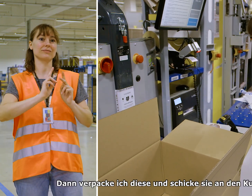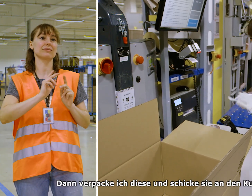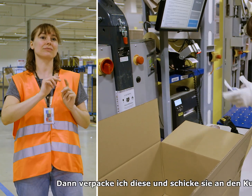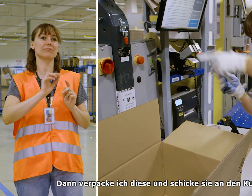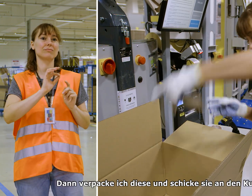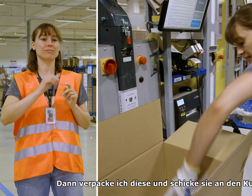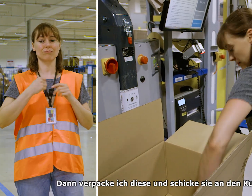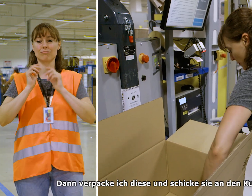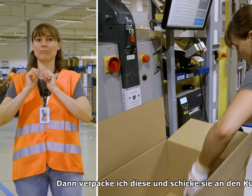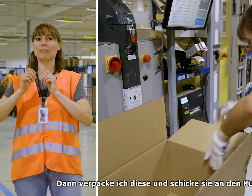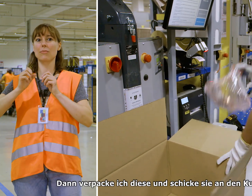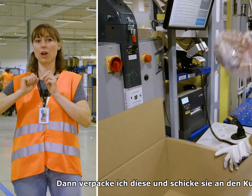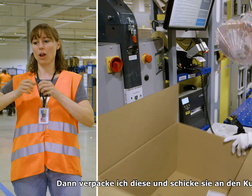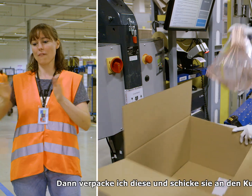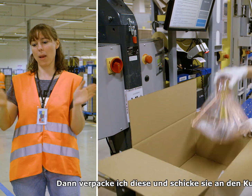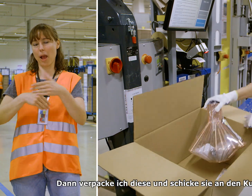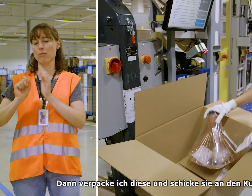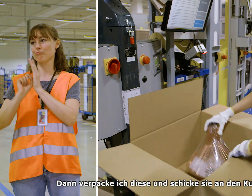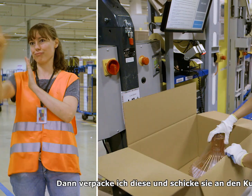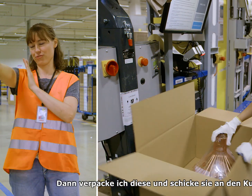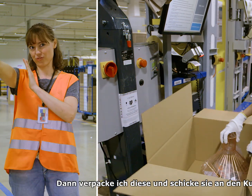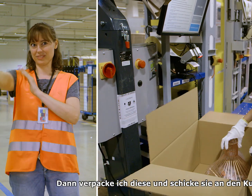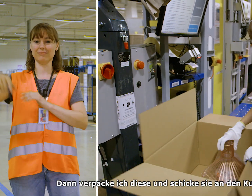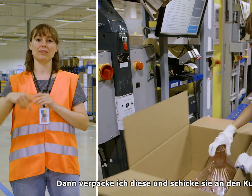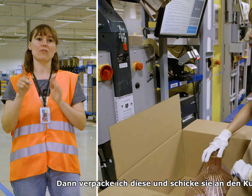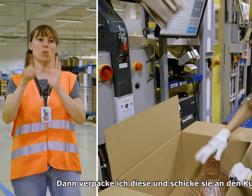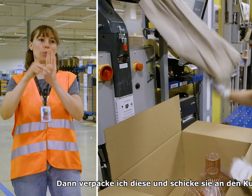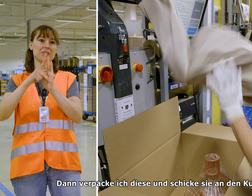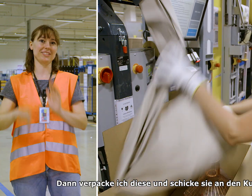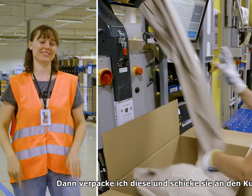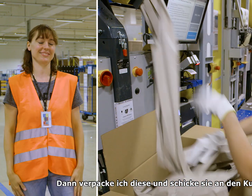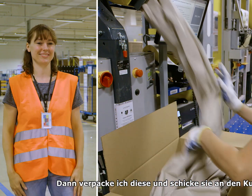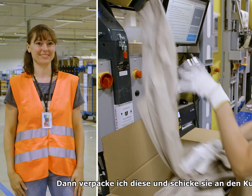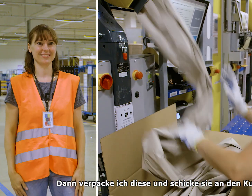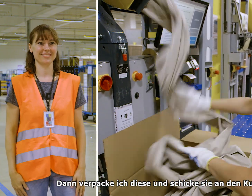I then pack them and send them to the customer.